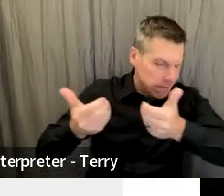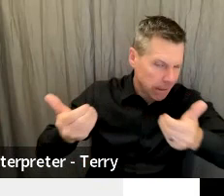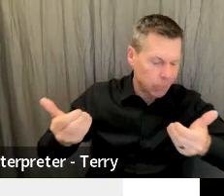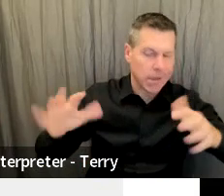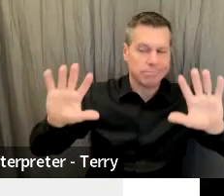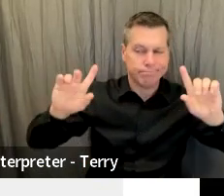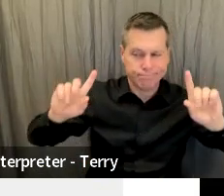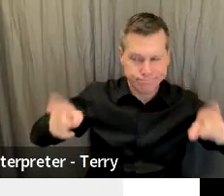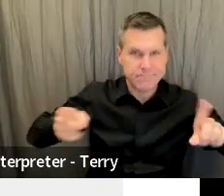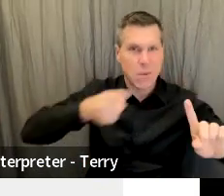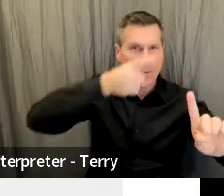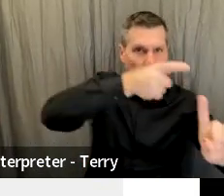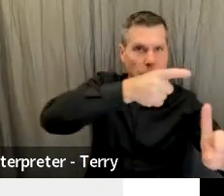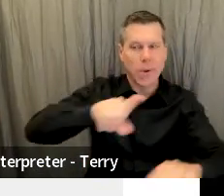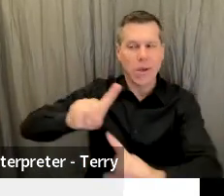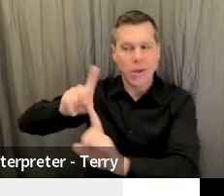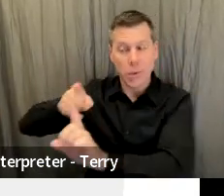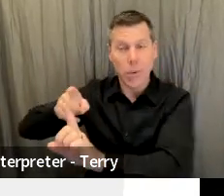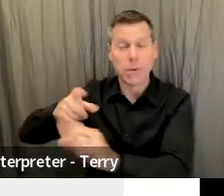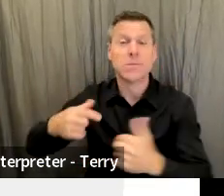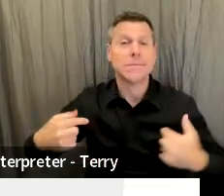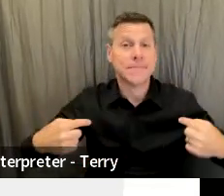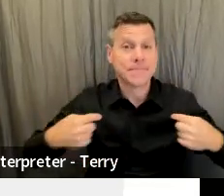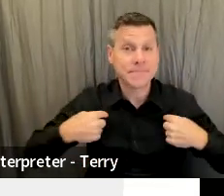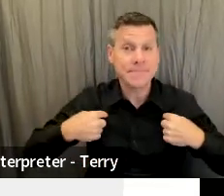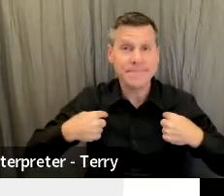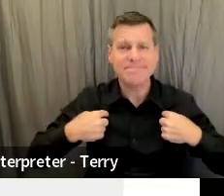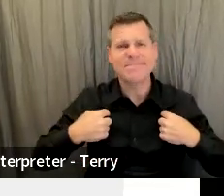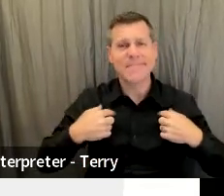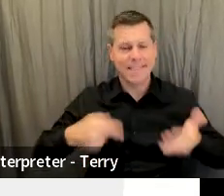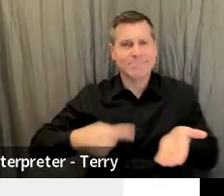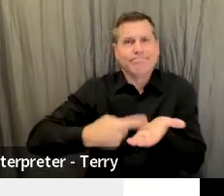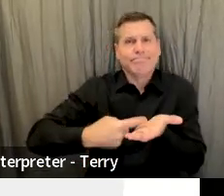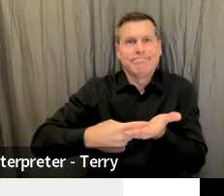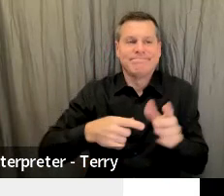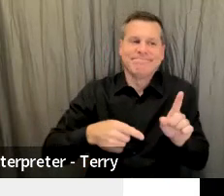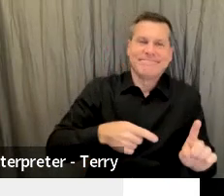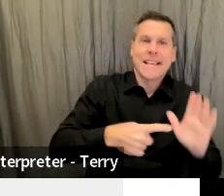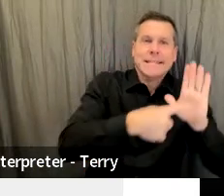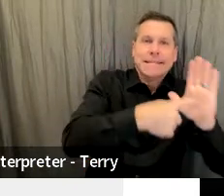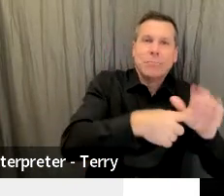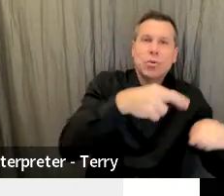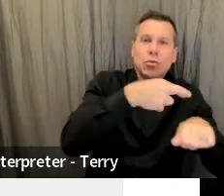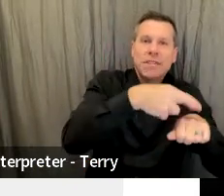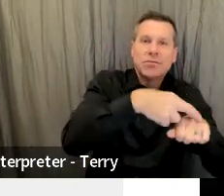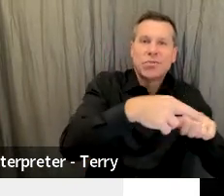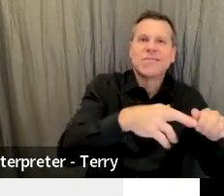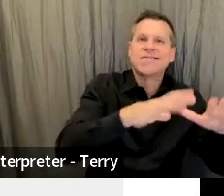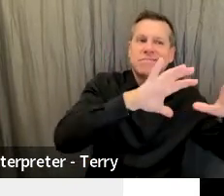So I'm going to be kind of focusing on the simple resources course. That was really what I was in charge of. Ultimately,